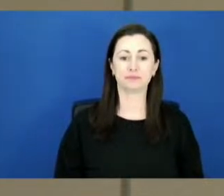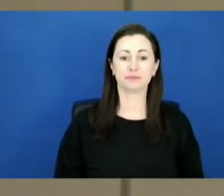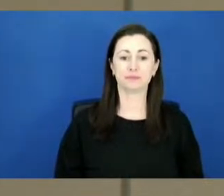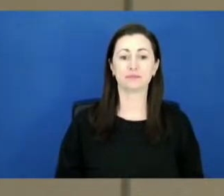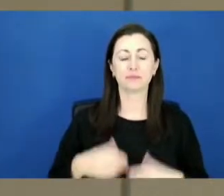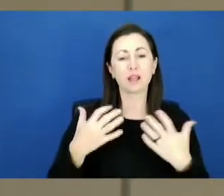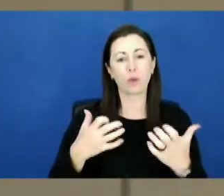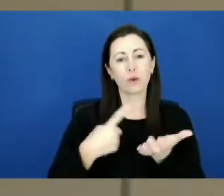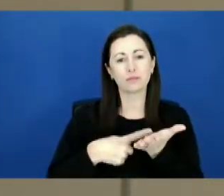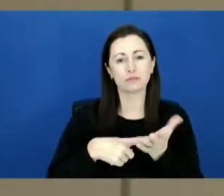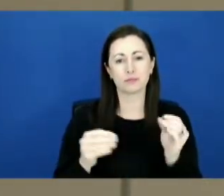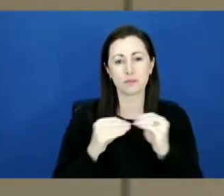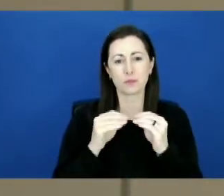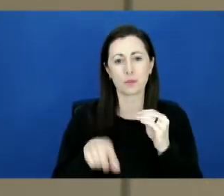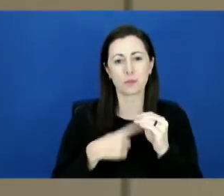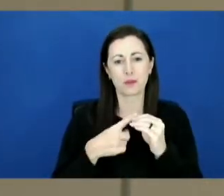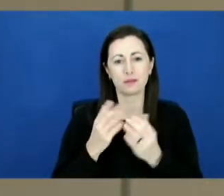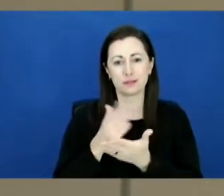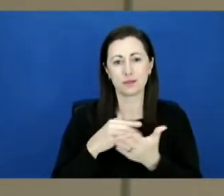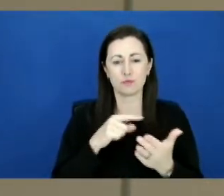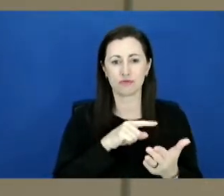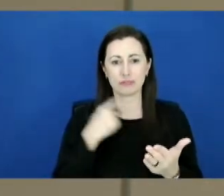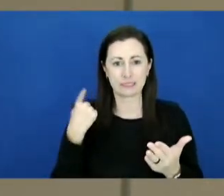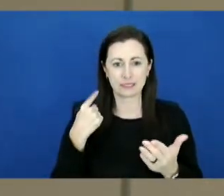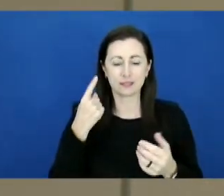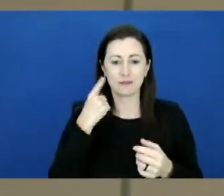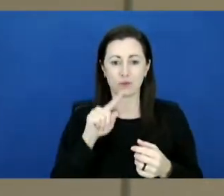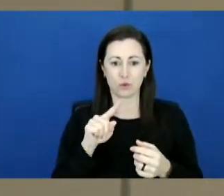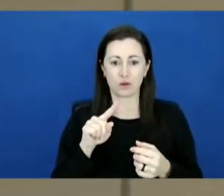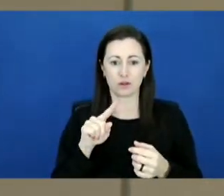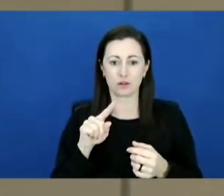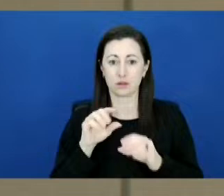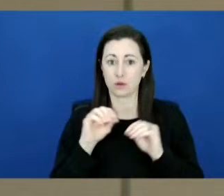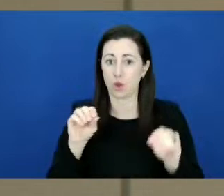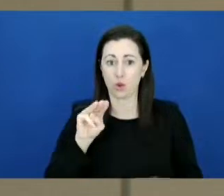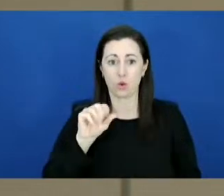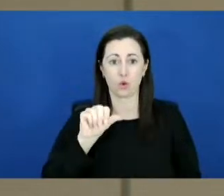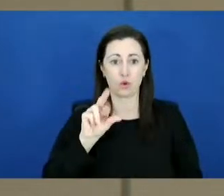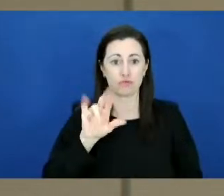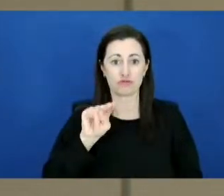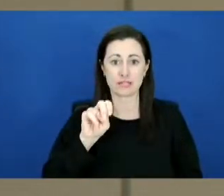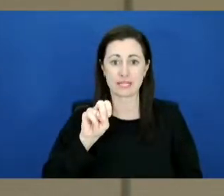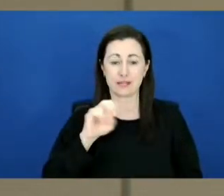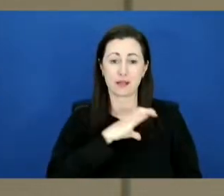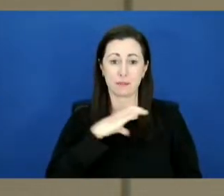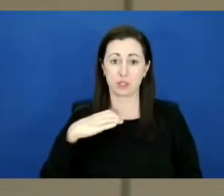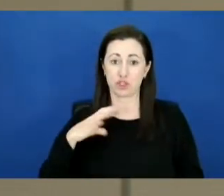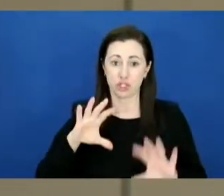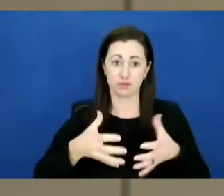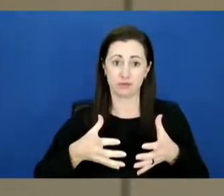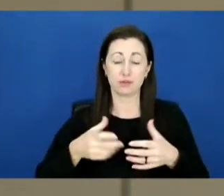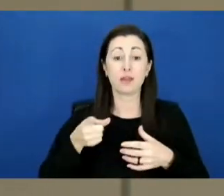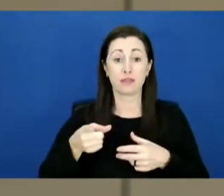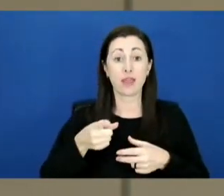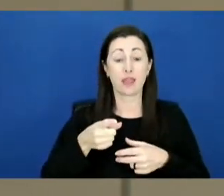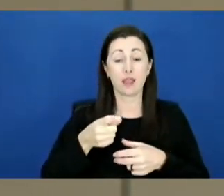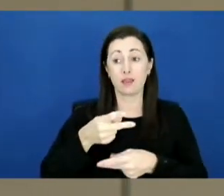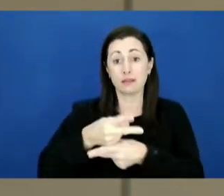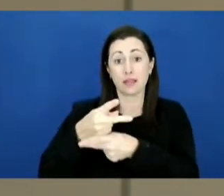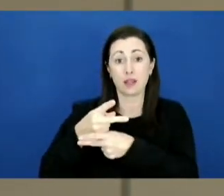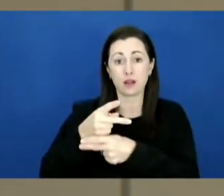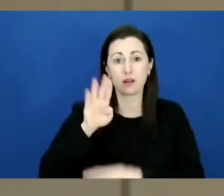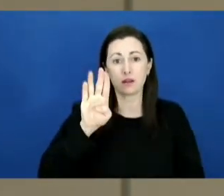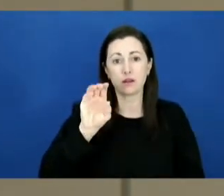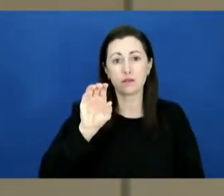SHE DIDN'T MEAN -- I WANT TO